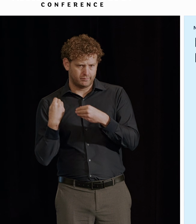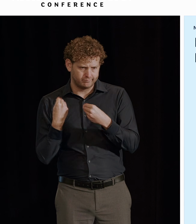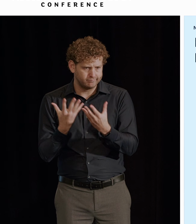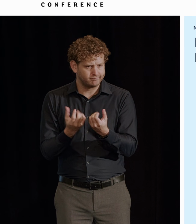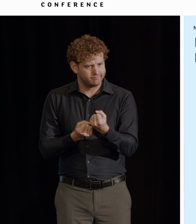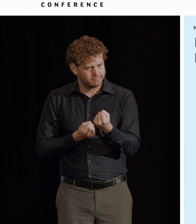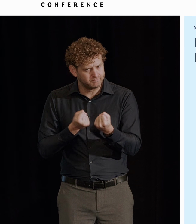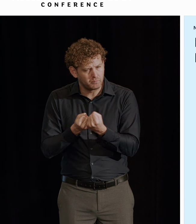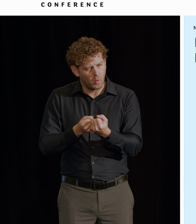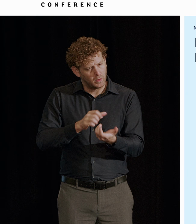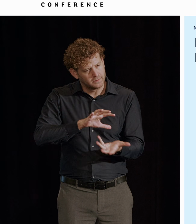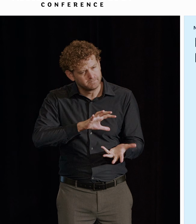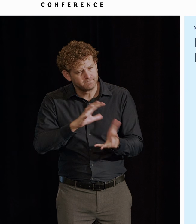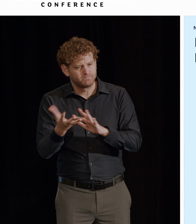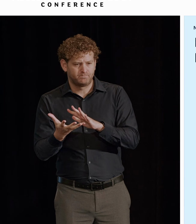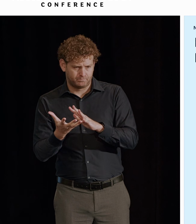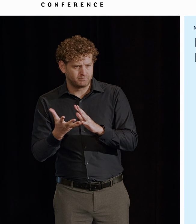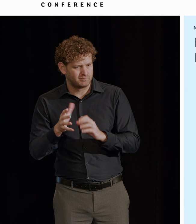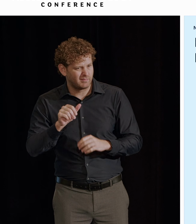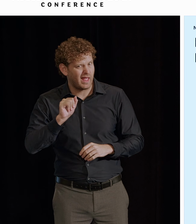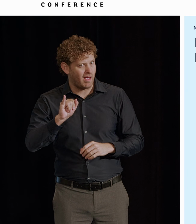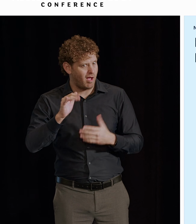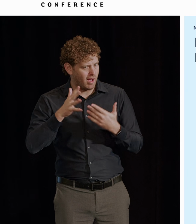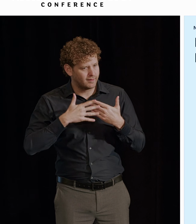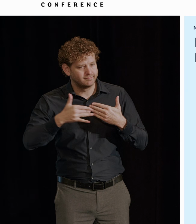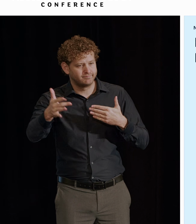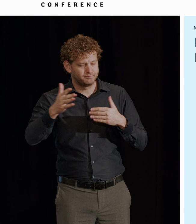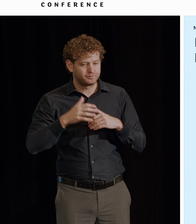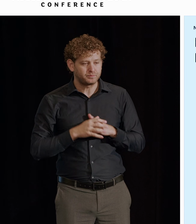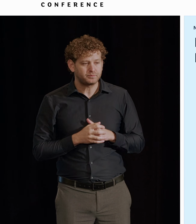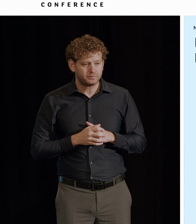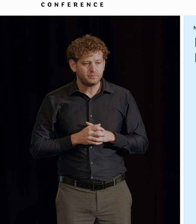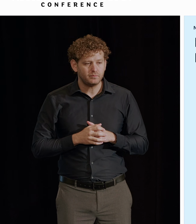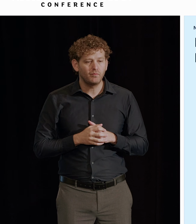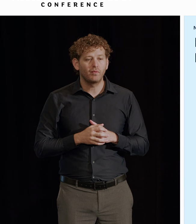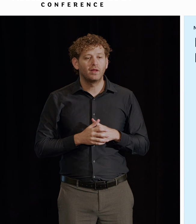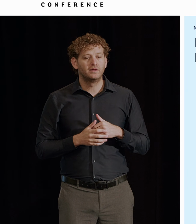So our work for the blind and low vision community has gotten the most visibility,